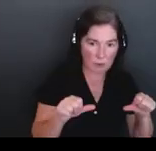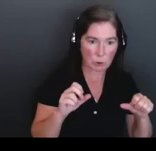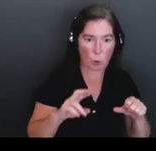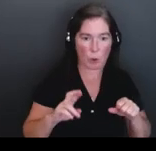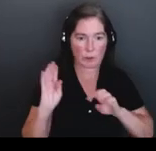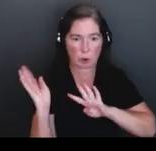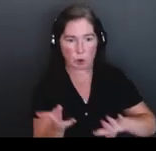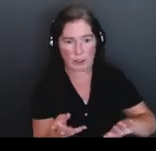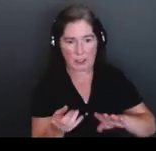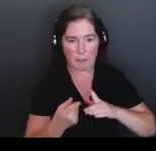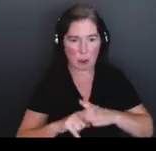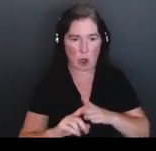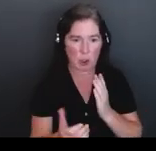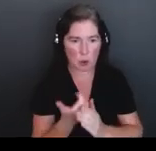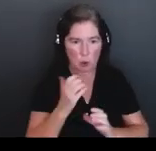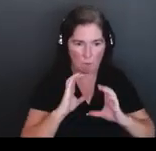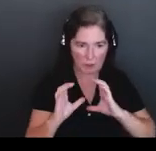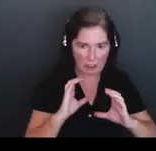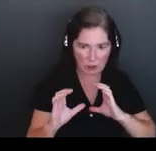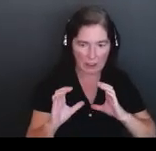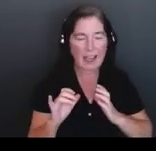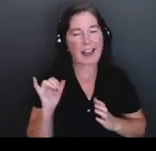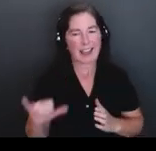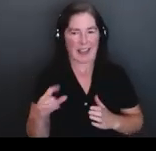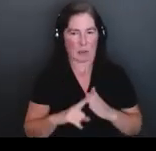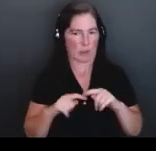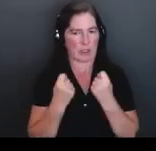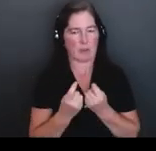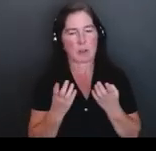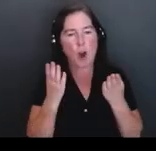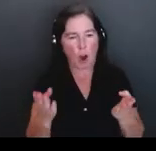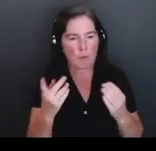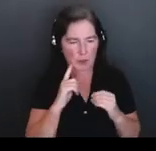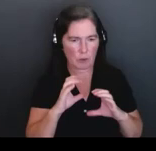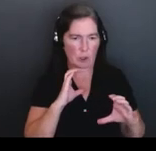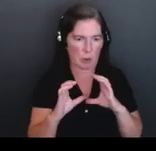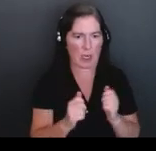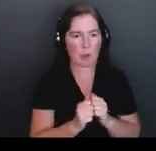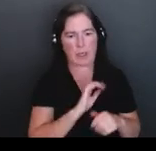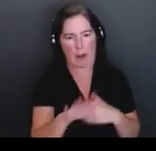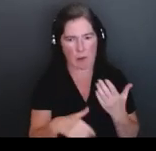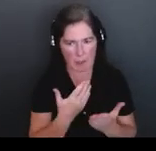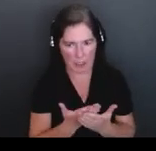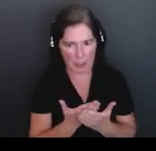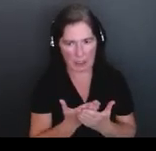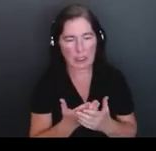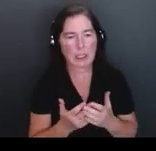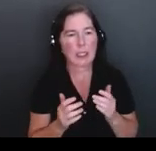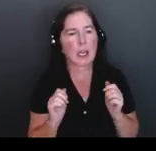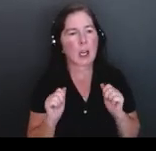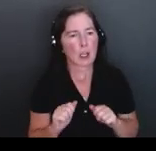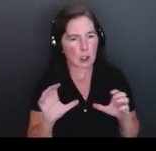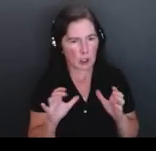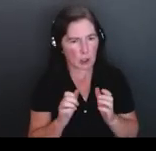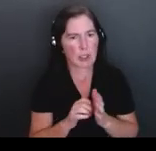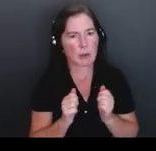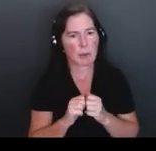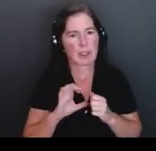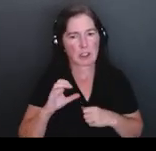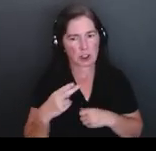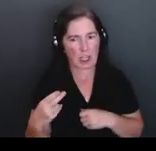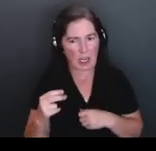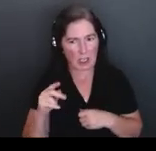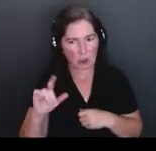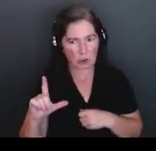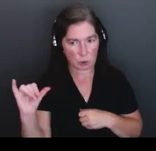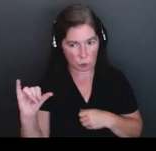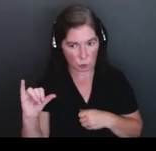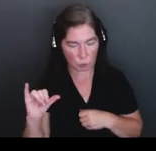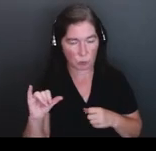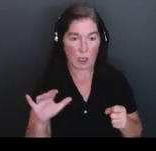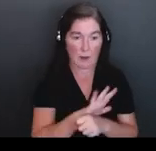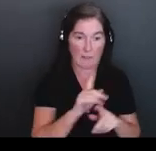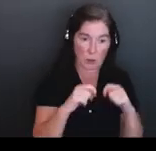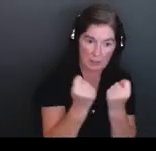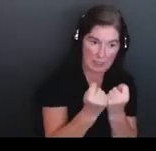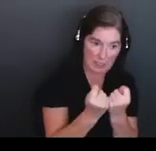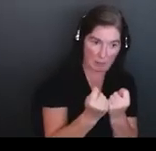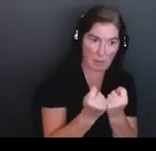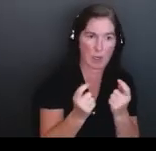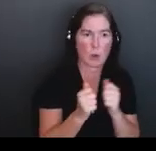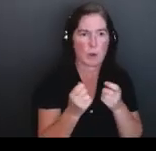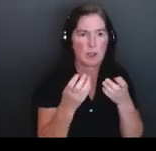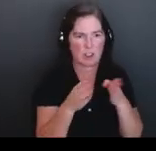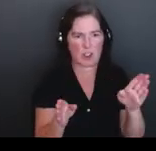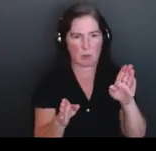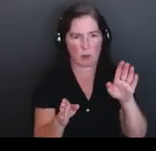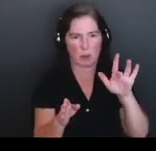Other than the stream, hundred Amy: That's what I was thinking too, Pete.